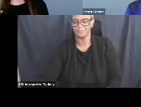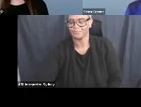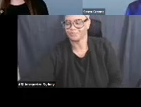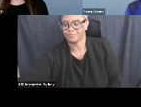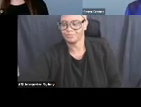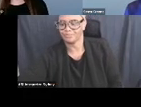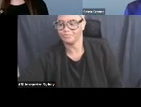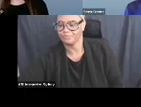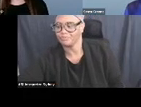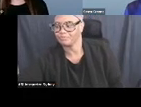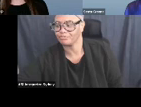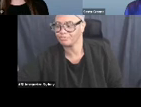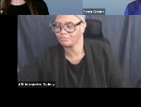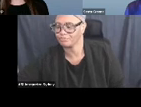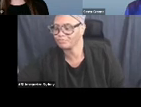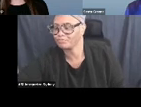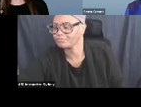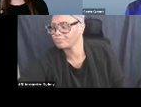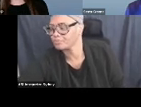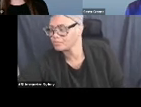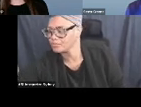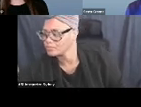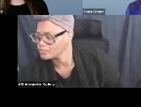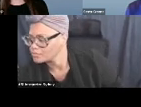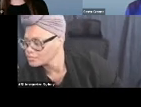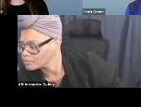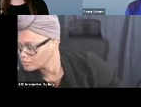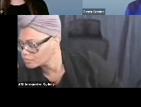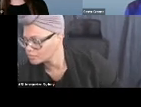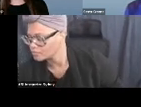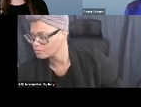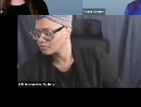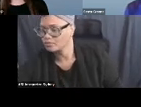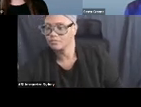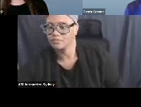And we're super excited to bring our panelists forward, but we want to take a few moments